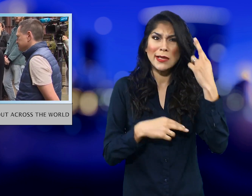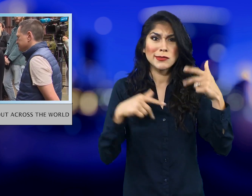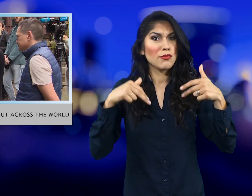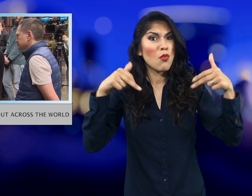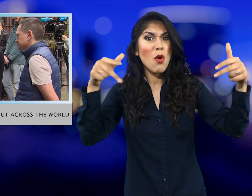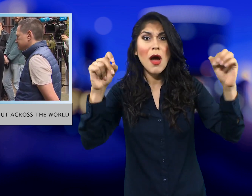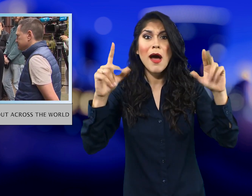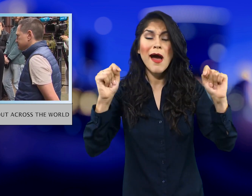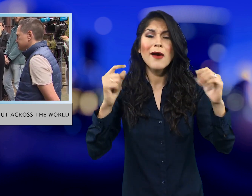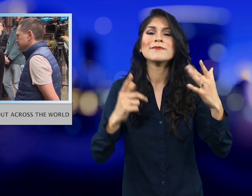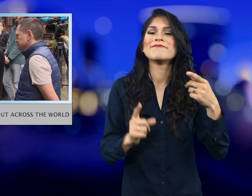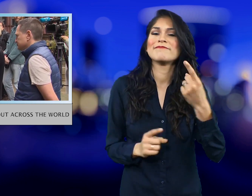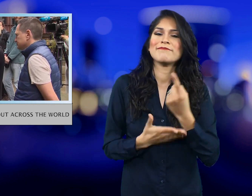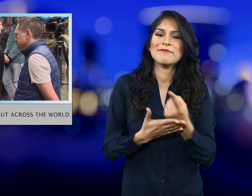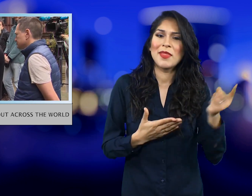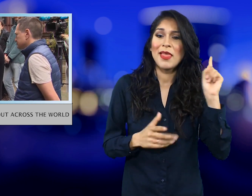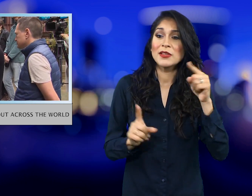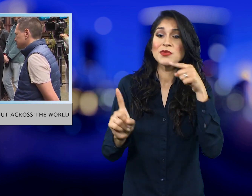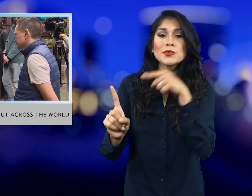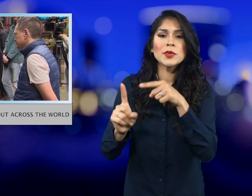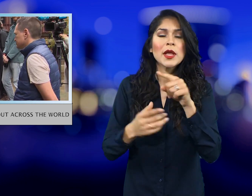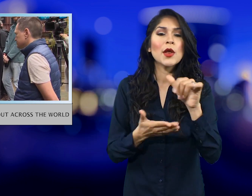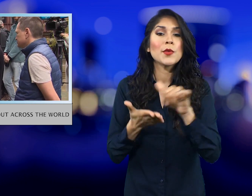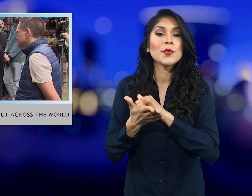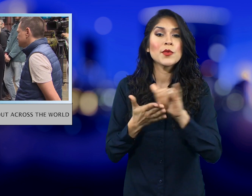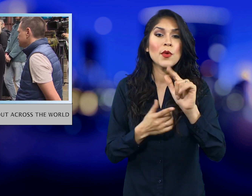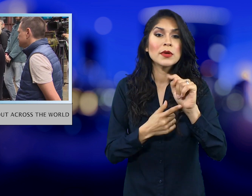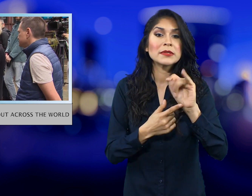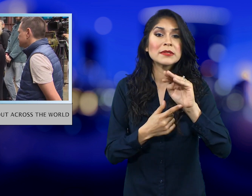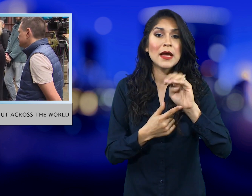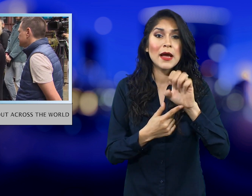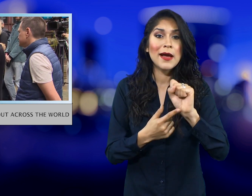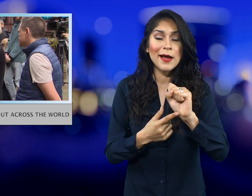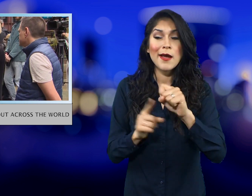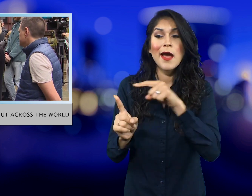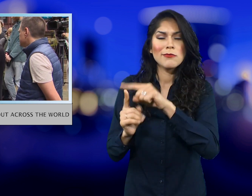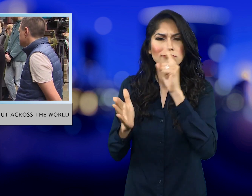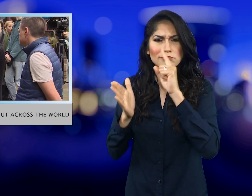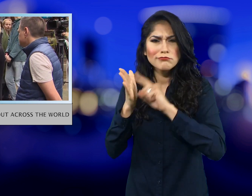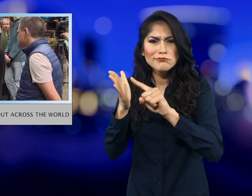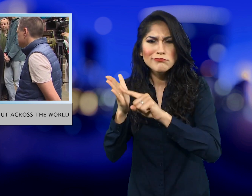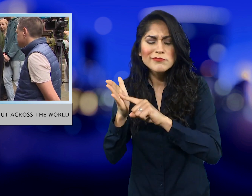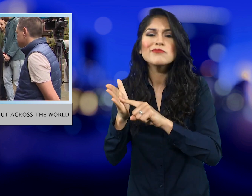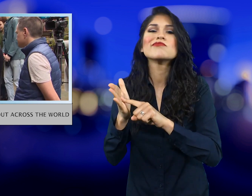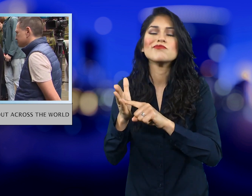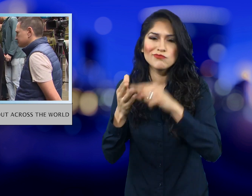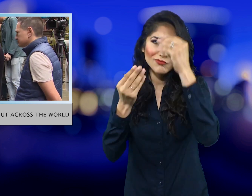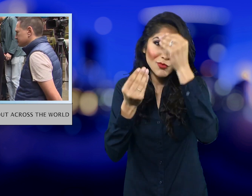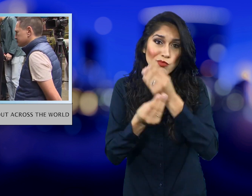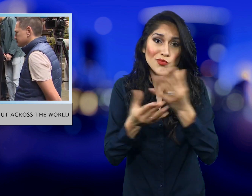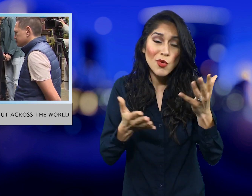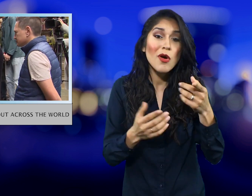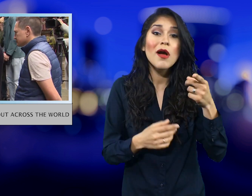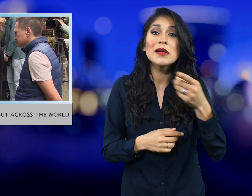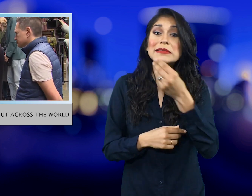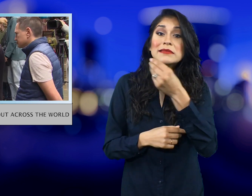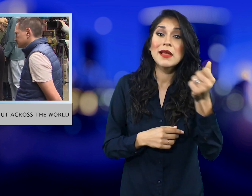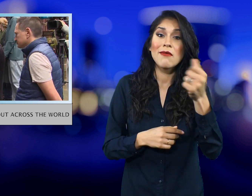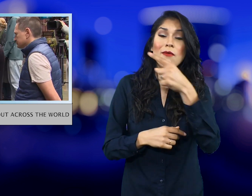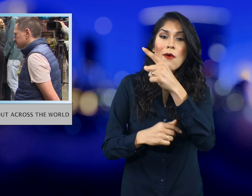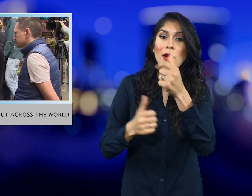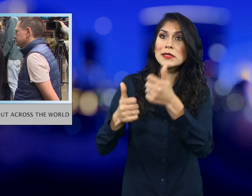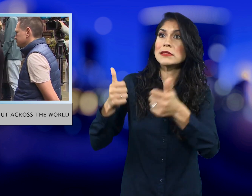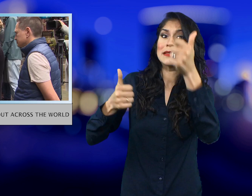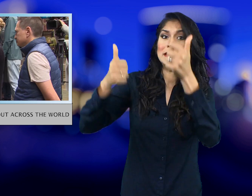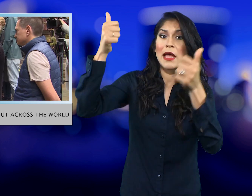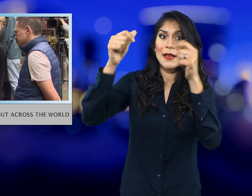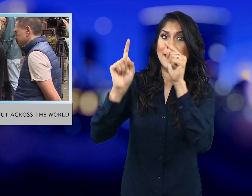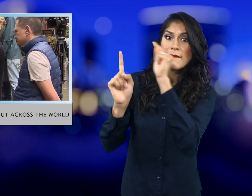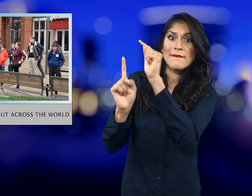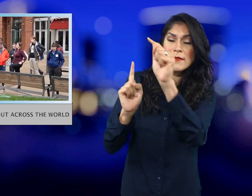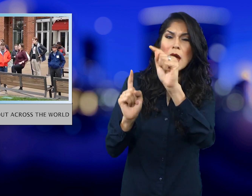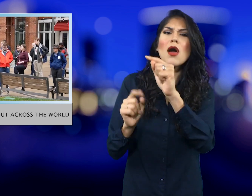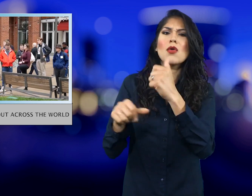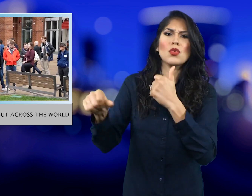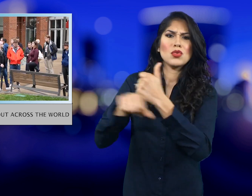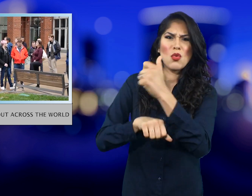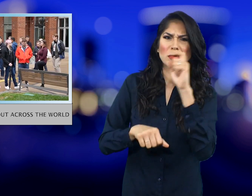The walkout comes after last week's New York Times investigation reported several execs